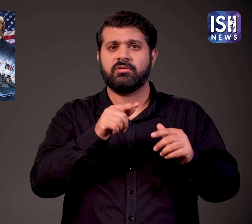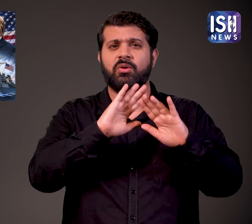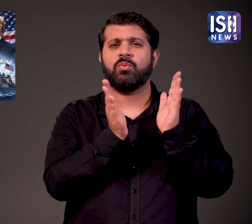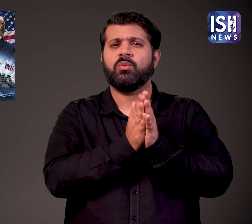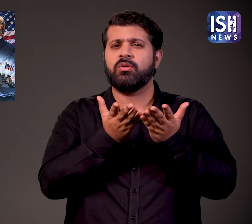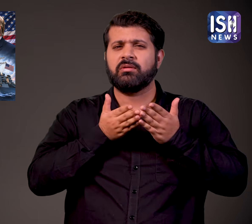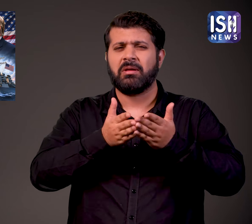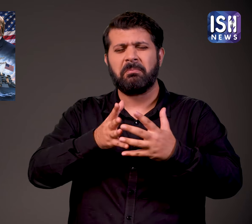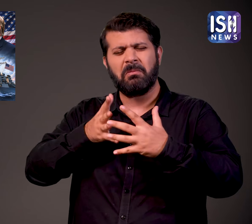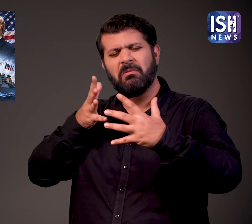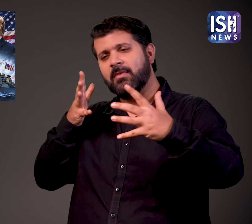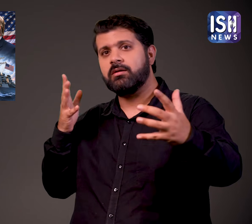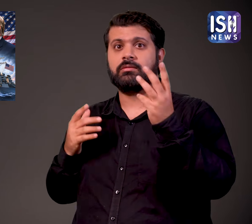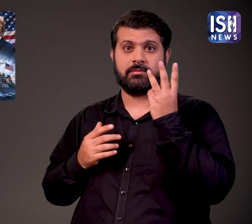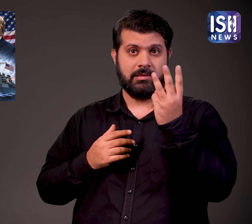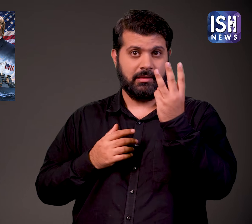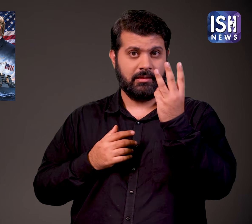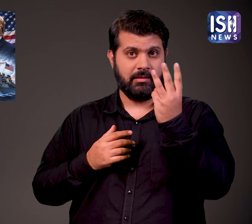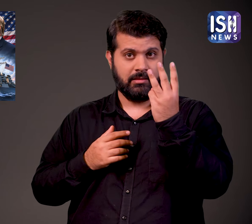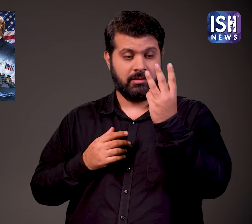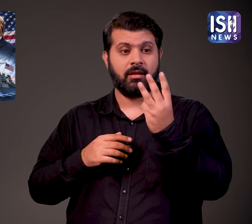A total of 3 ships were attacked.